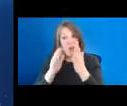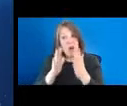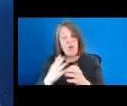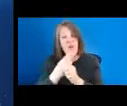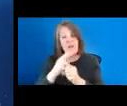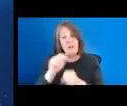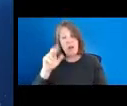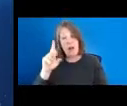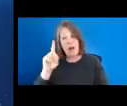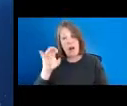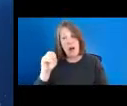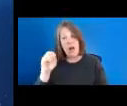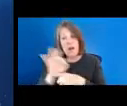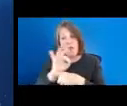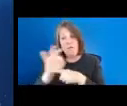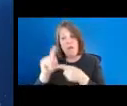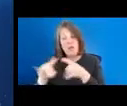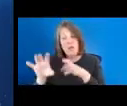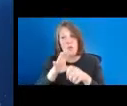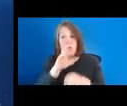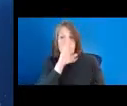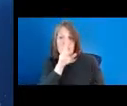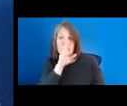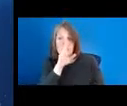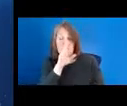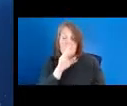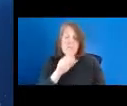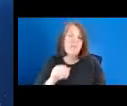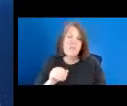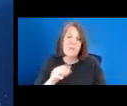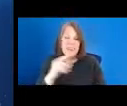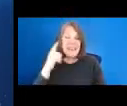function to do a narration, and it sounds like this.